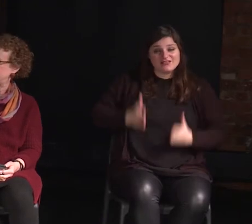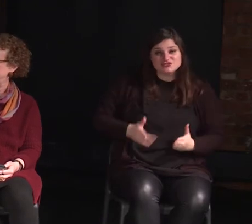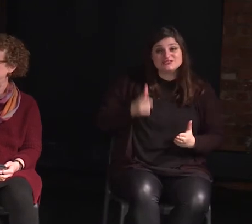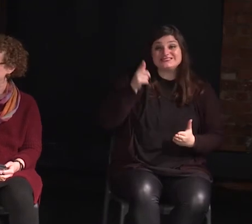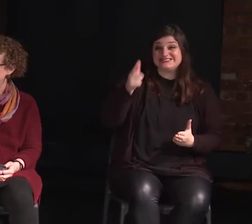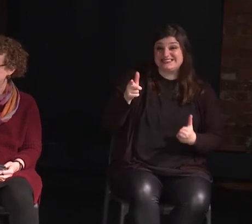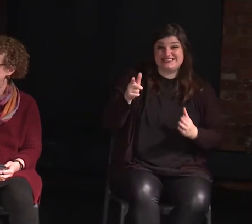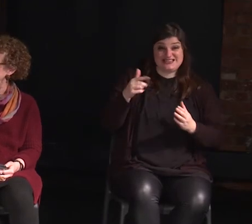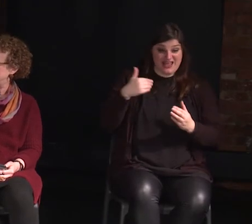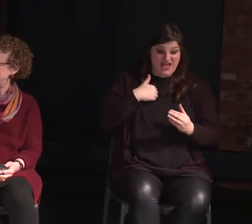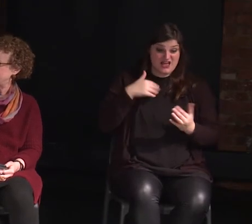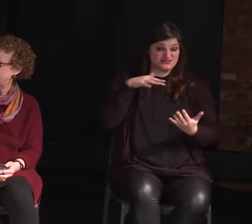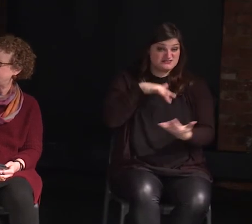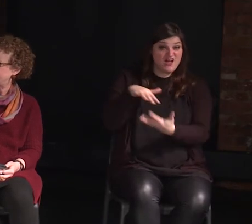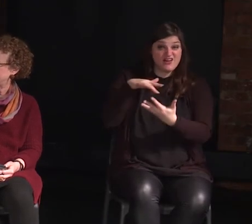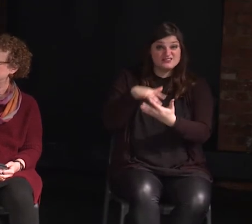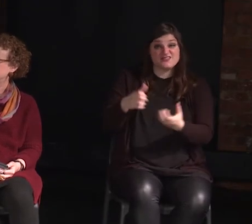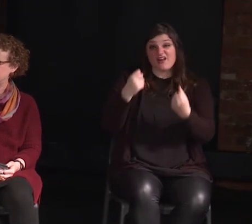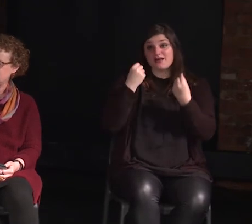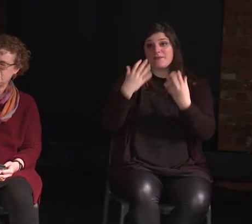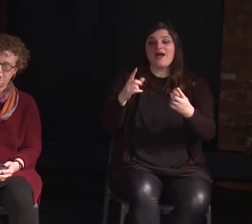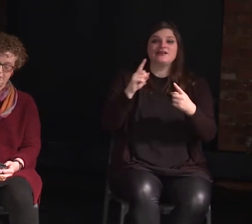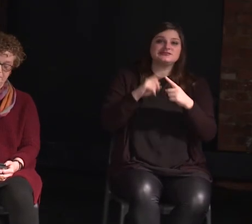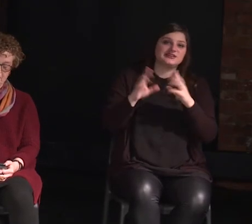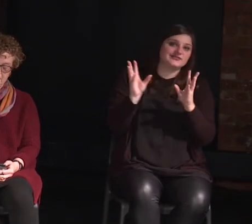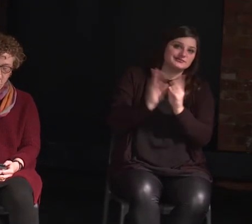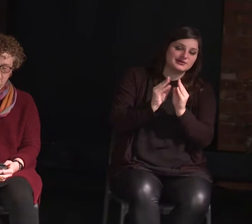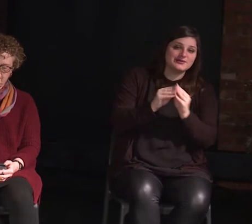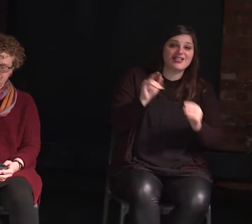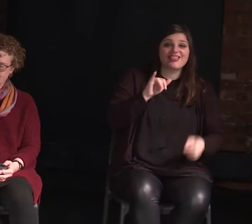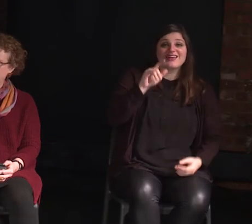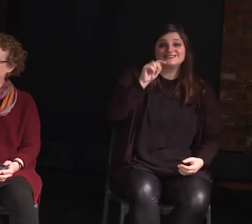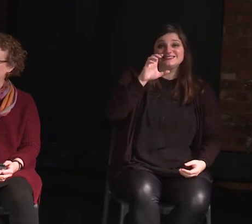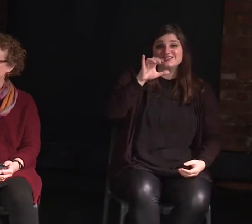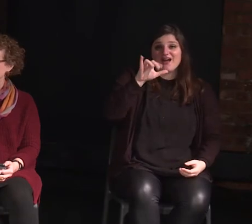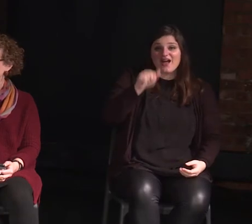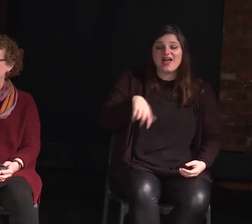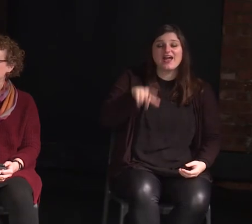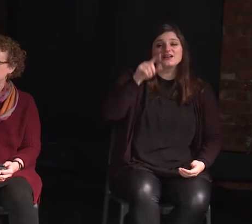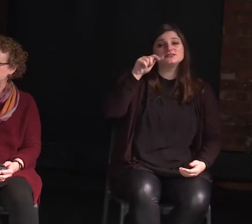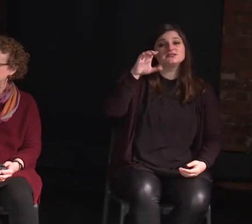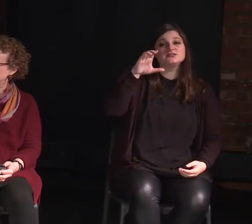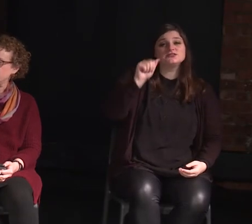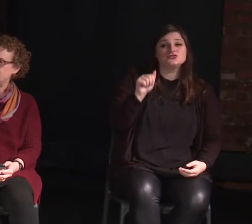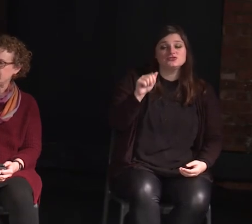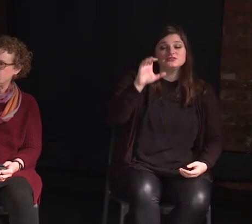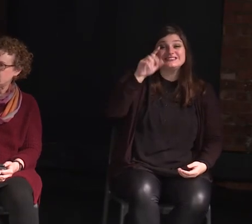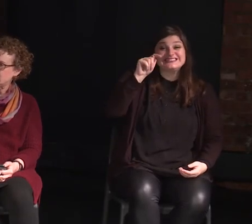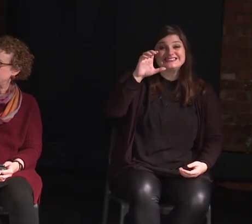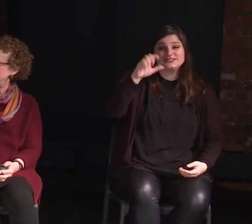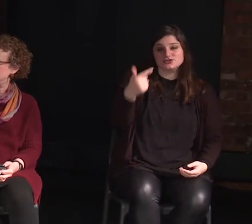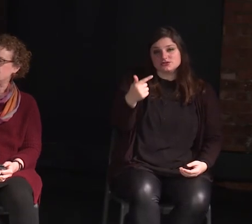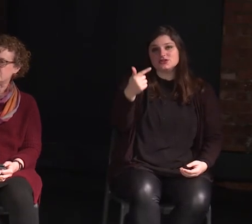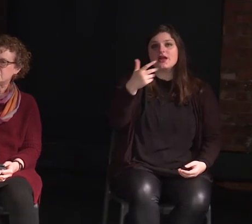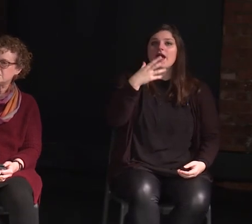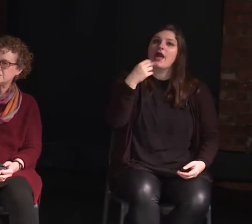we attend, I think even GIA or TCG, and Holly Sidford's groundbreaking work in Fusing Arts,